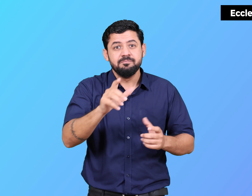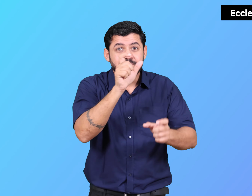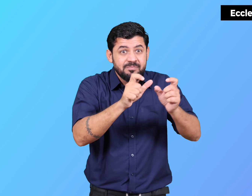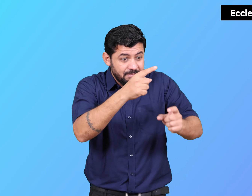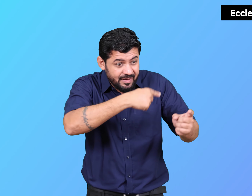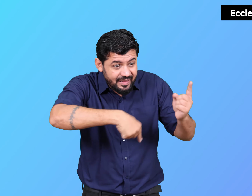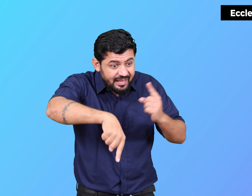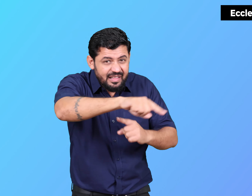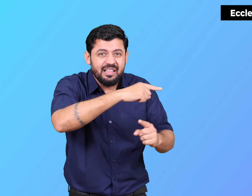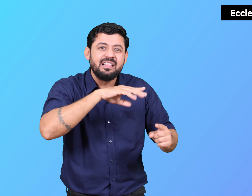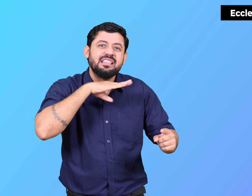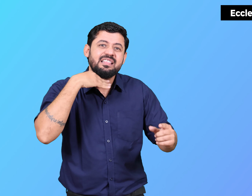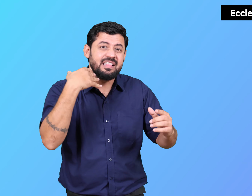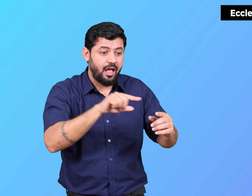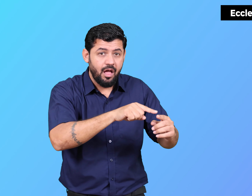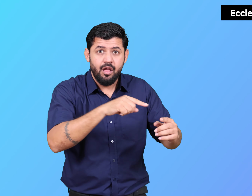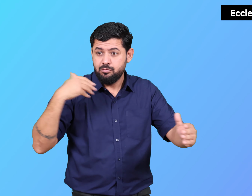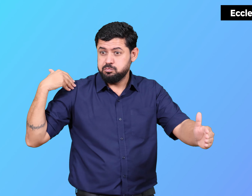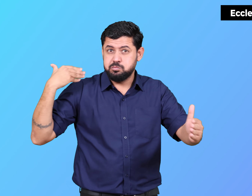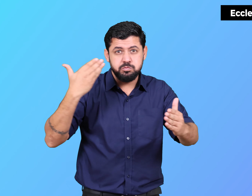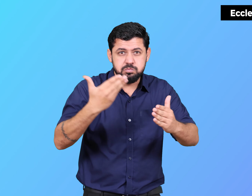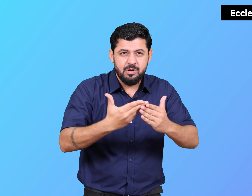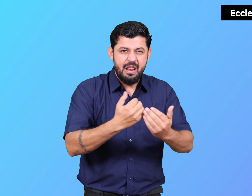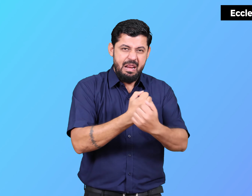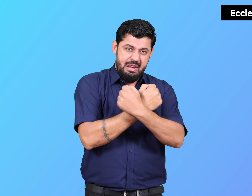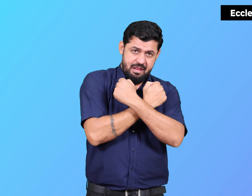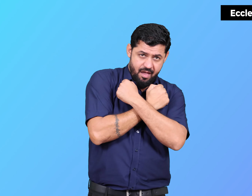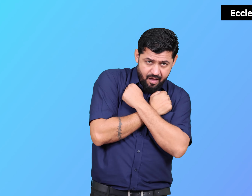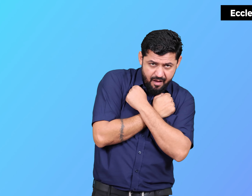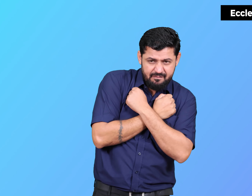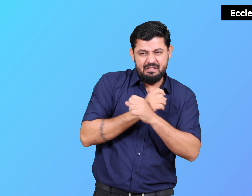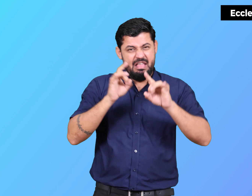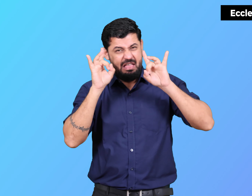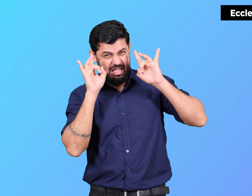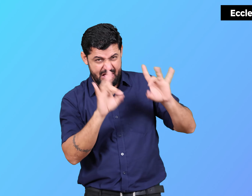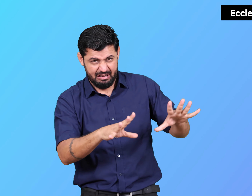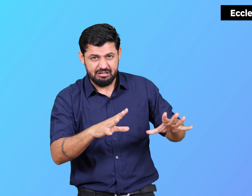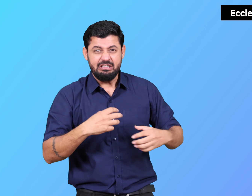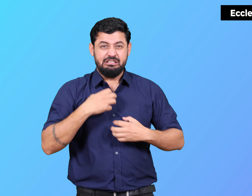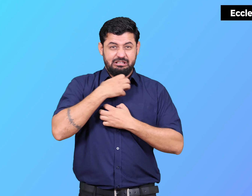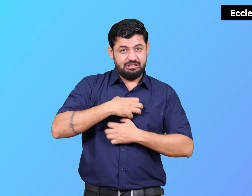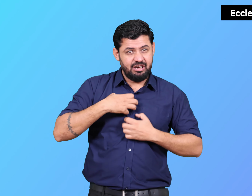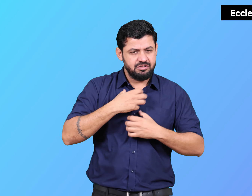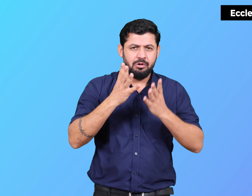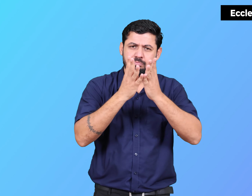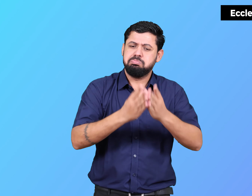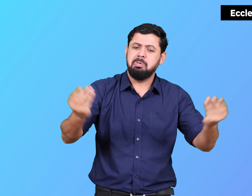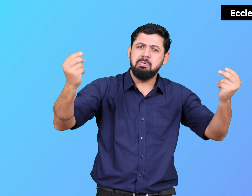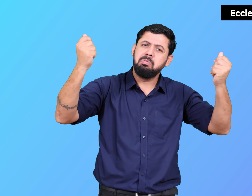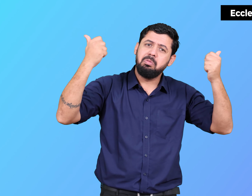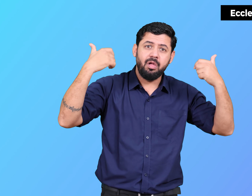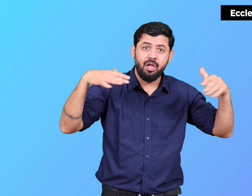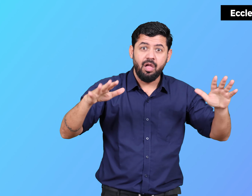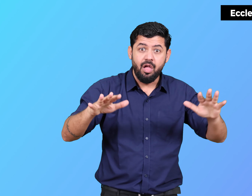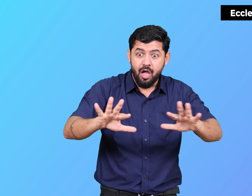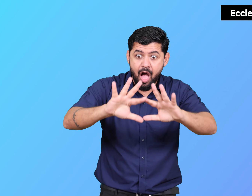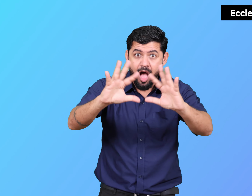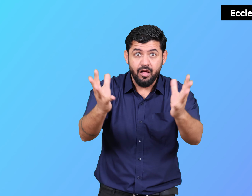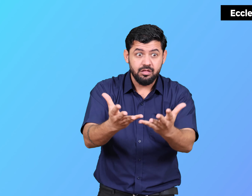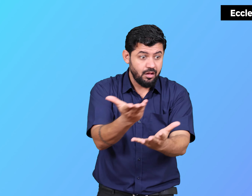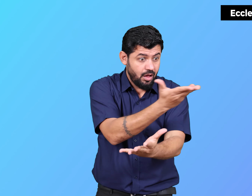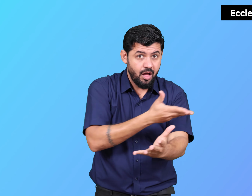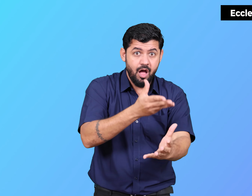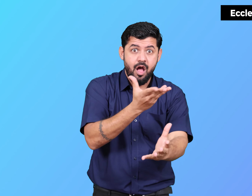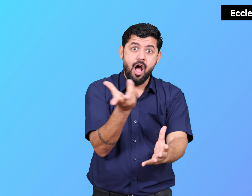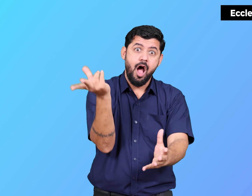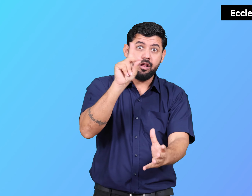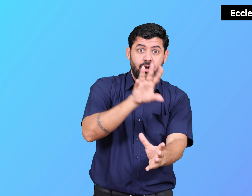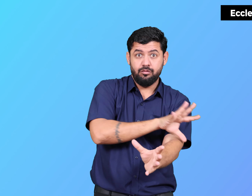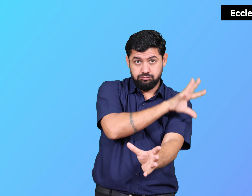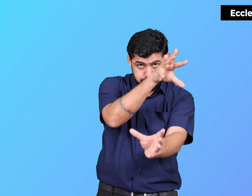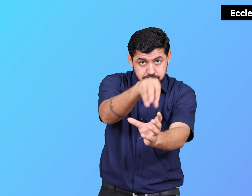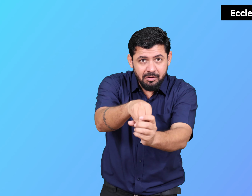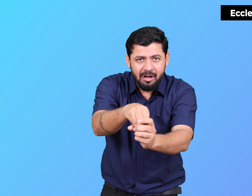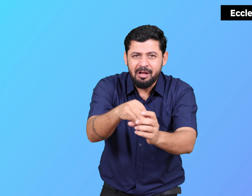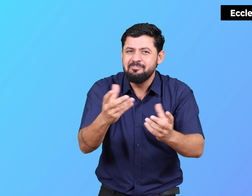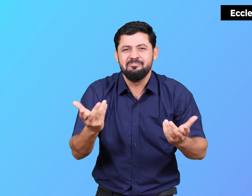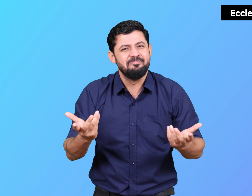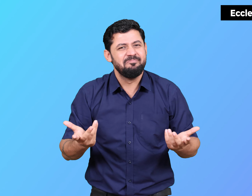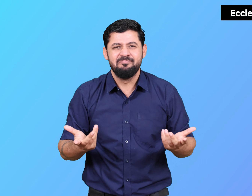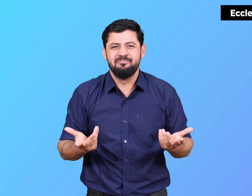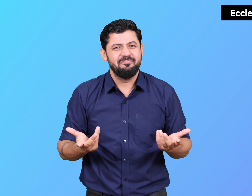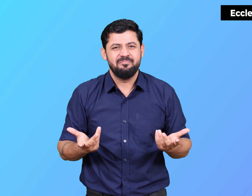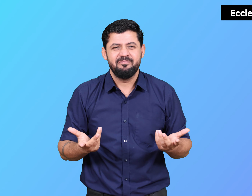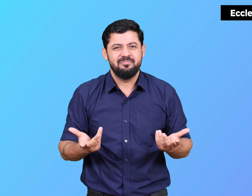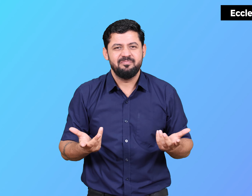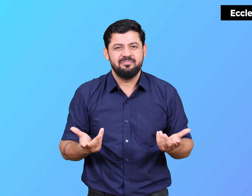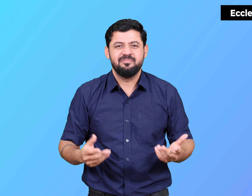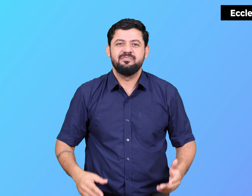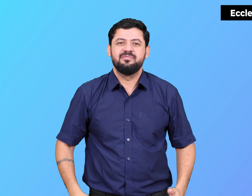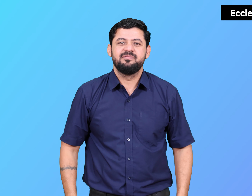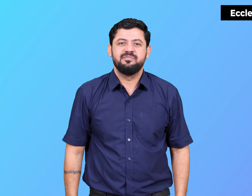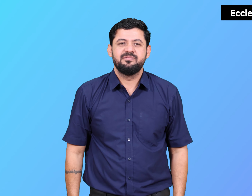After people are dead, their love, hate and jealousy are all gone. And they will never again share in what happens in this life.